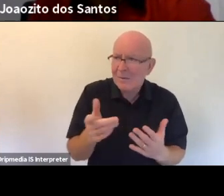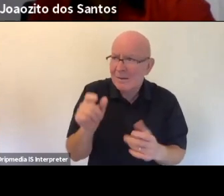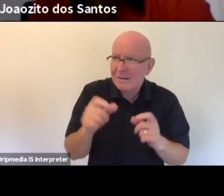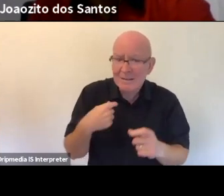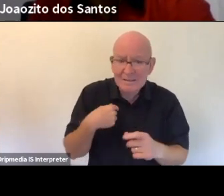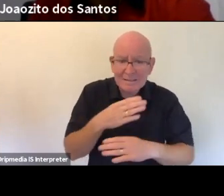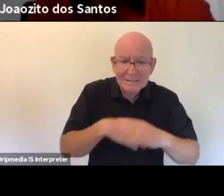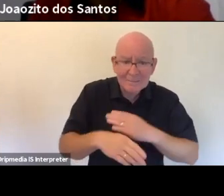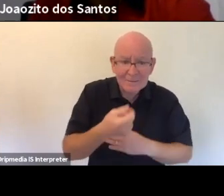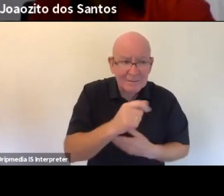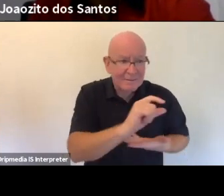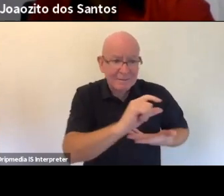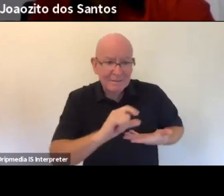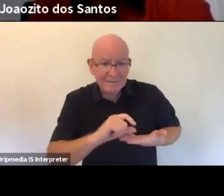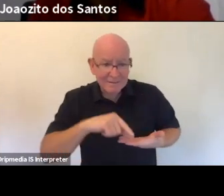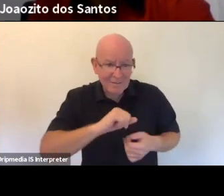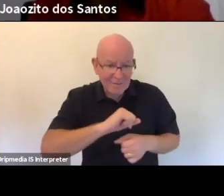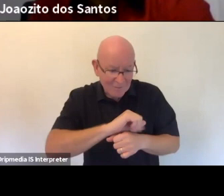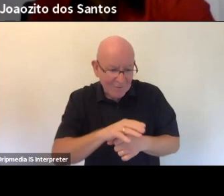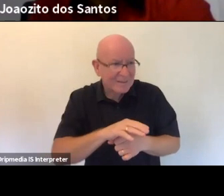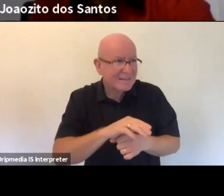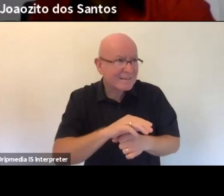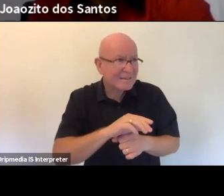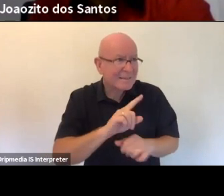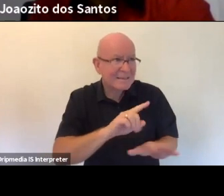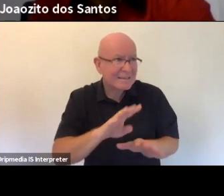established families and they have a family card.